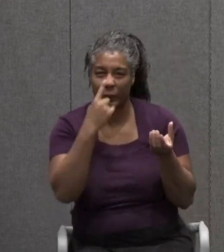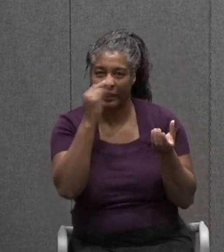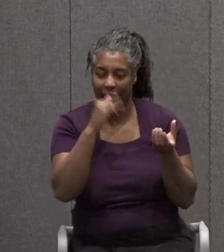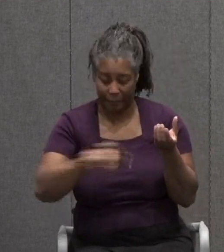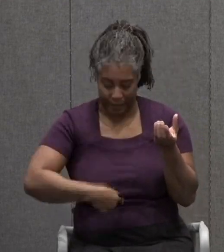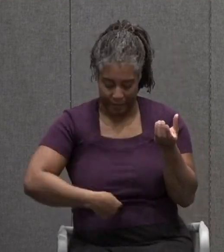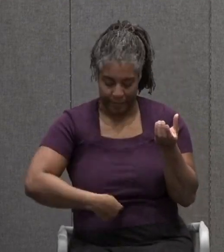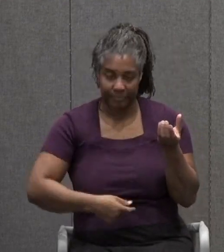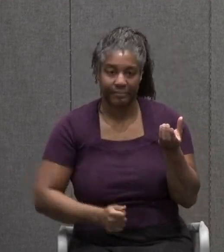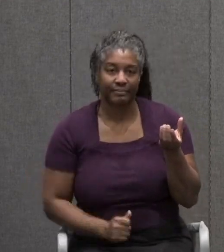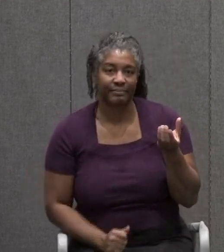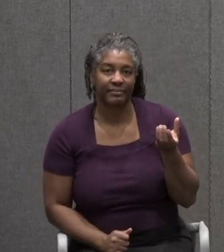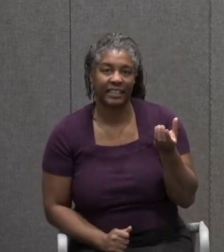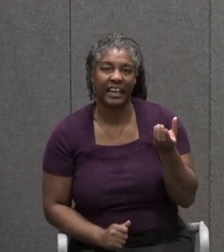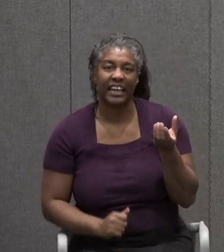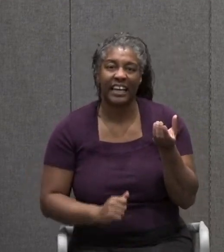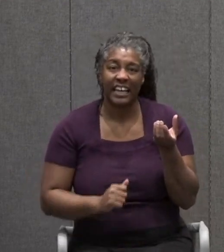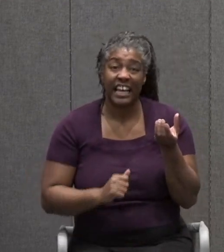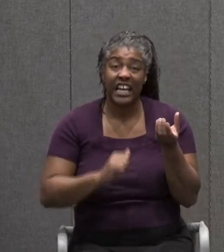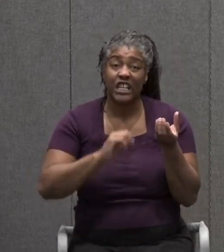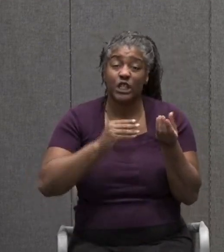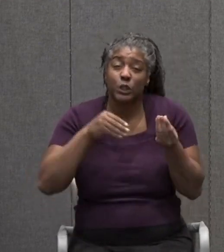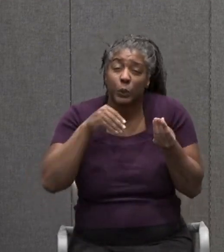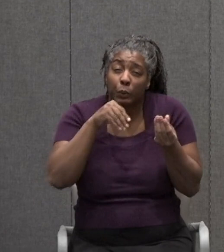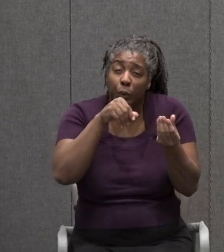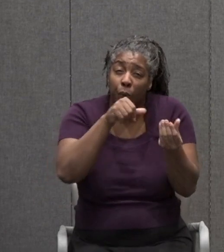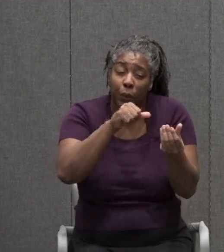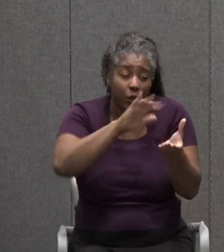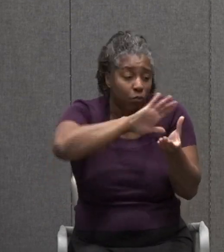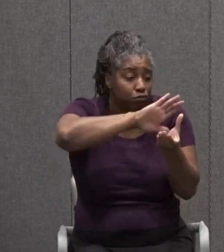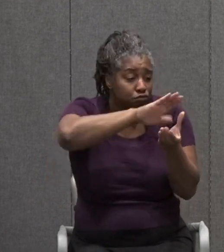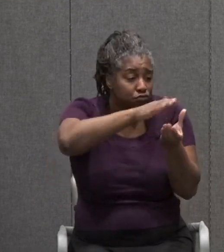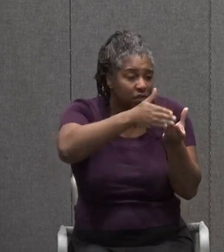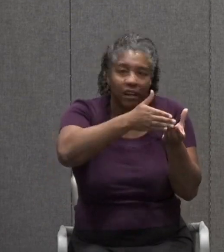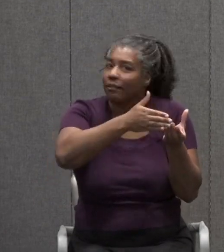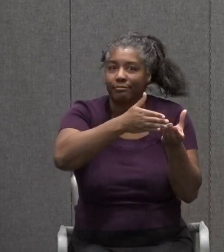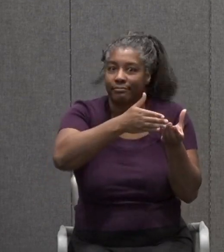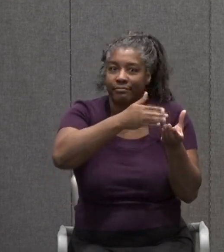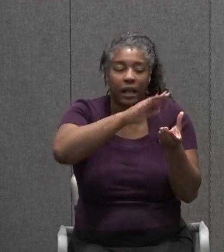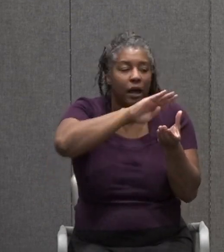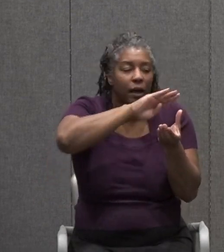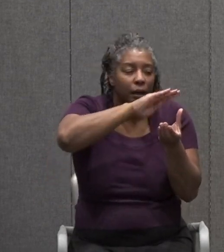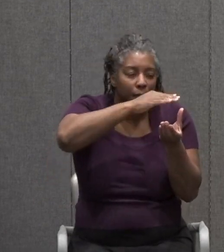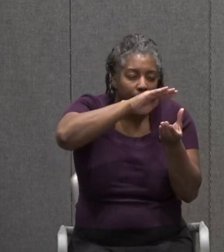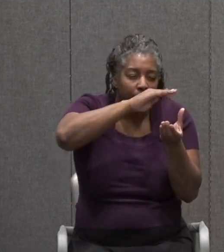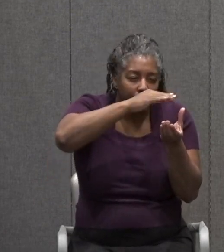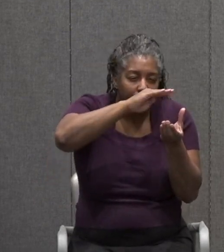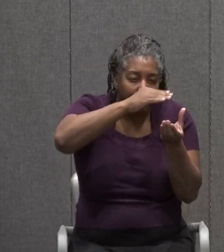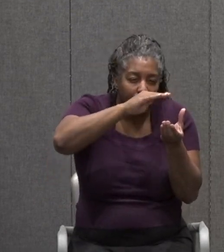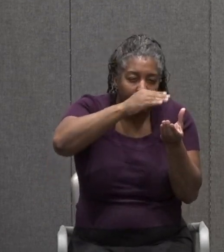well, like little bumps on it kind of like little holes but they're soft. You can't see them, you can just barely see them.